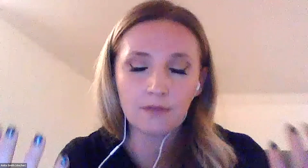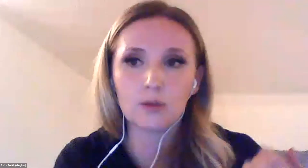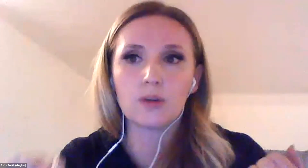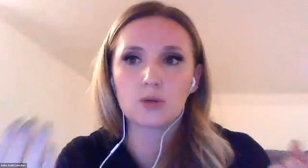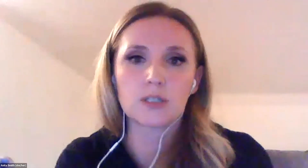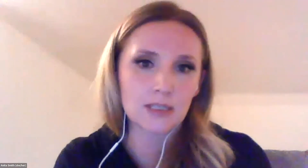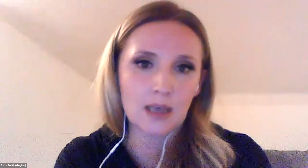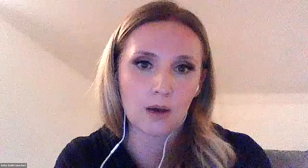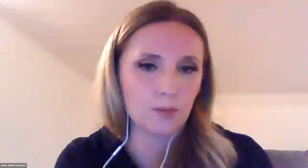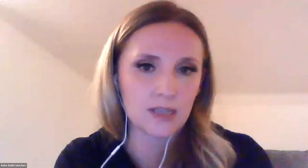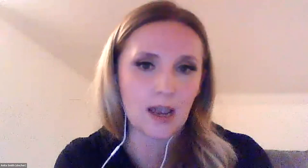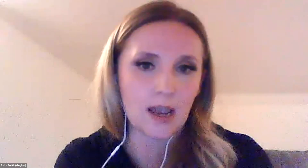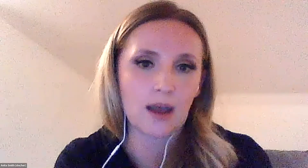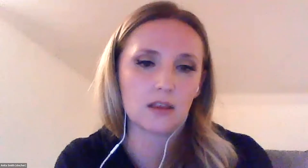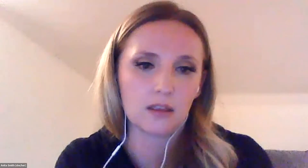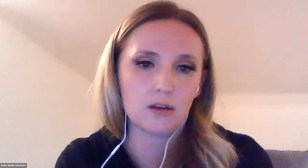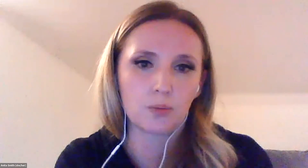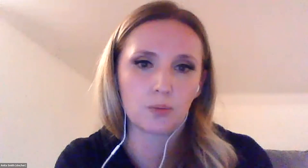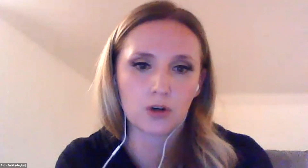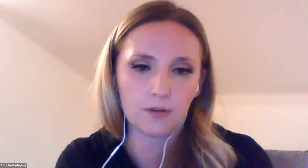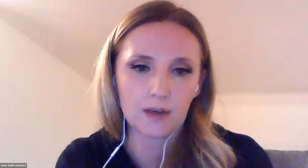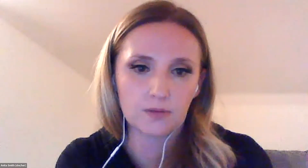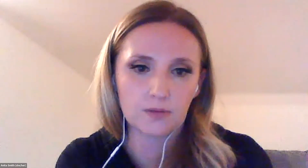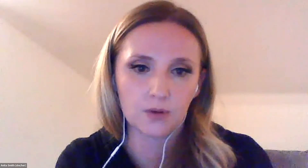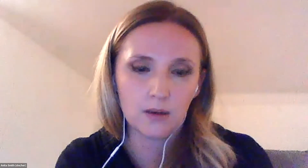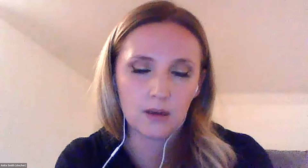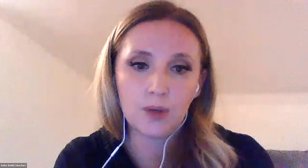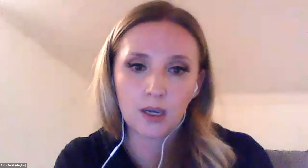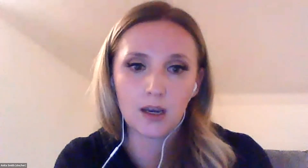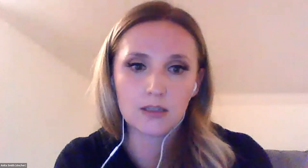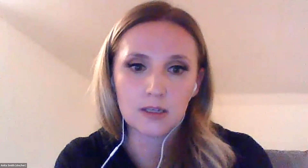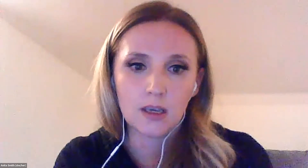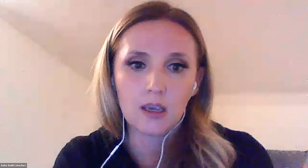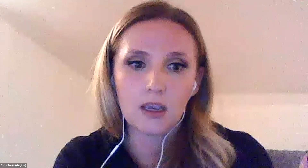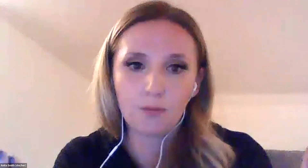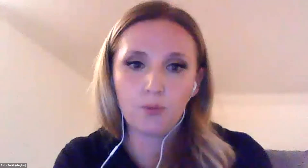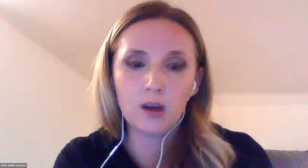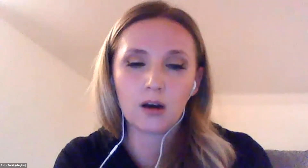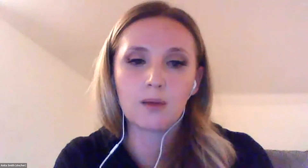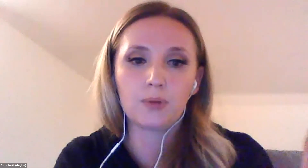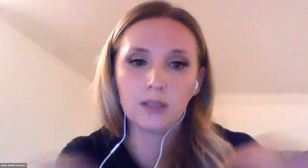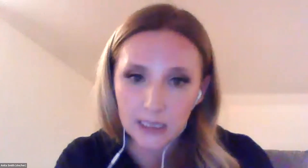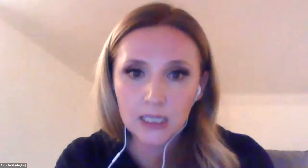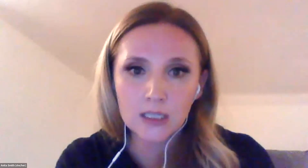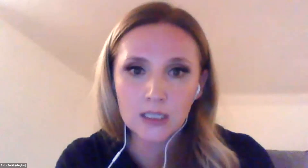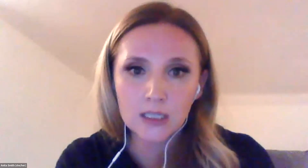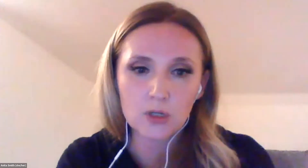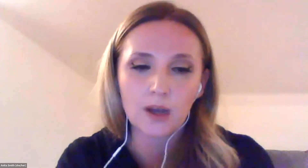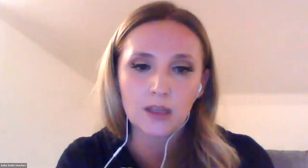and the resources that we're able to allocate to the theater portion of our festival. Because if we are completely consumed